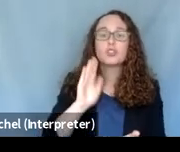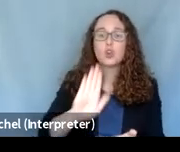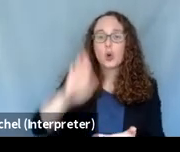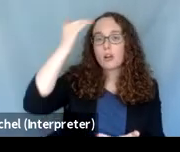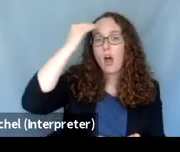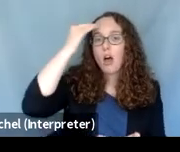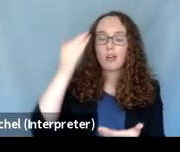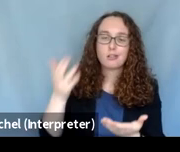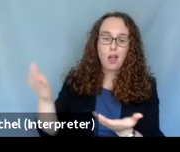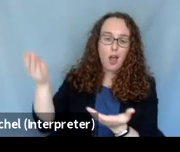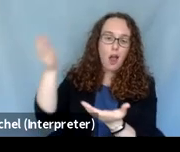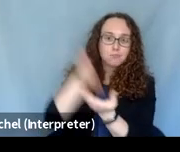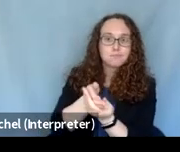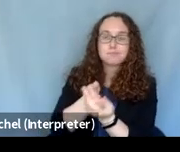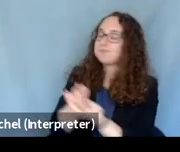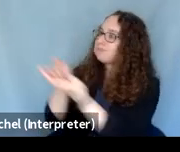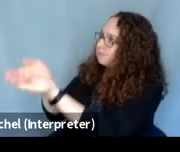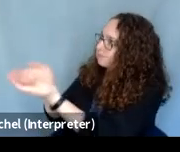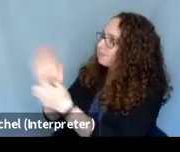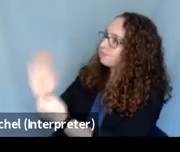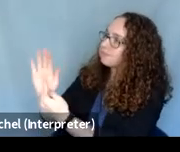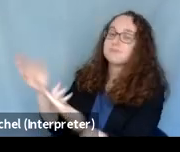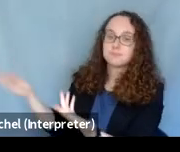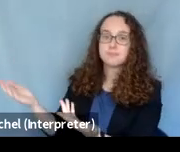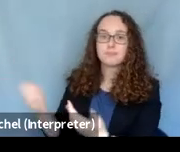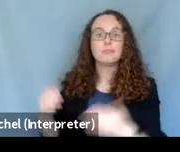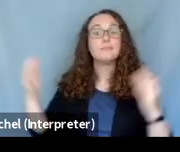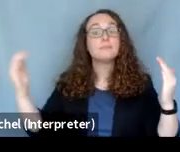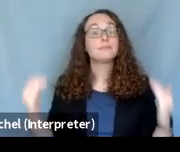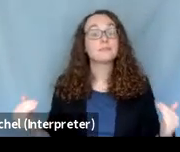of shows you off even more. The interview preparation is another